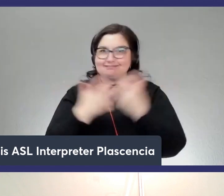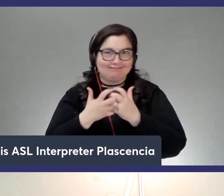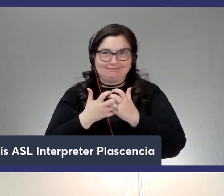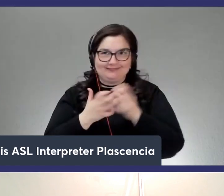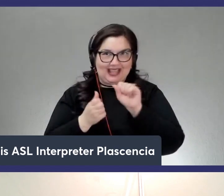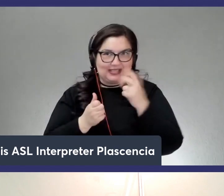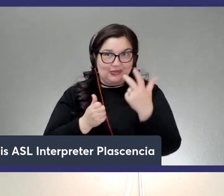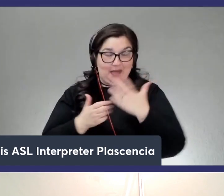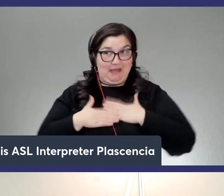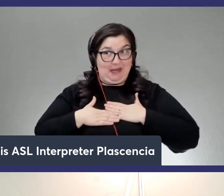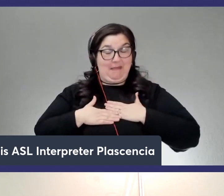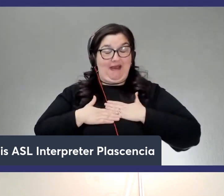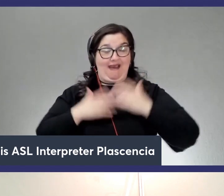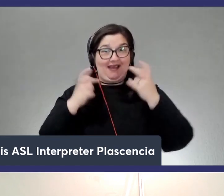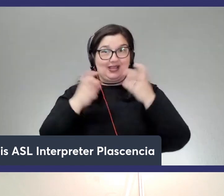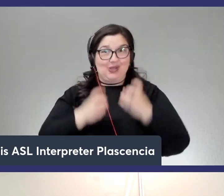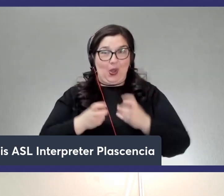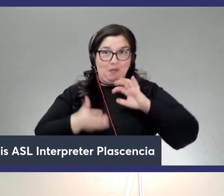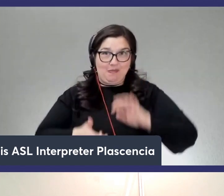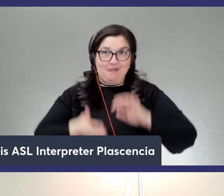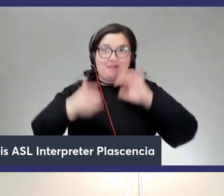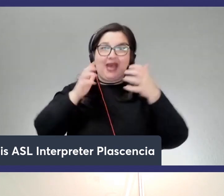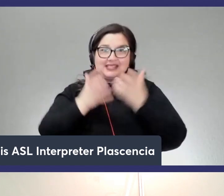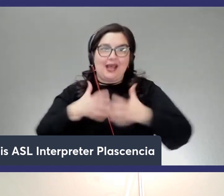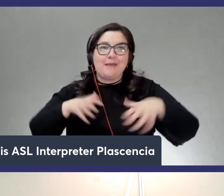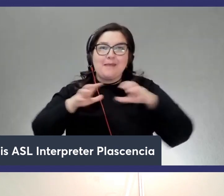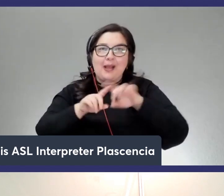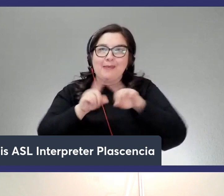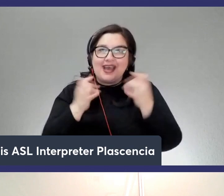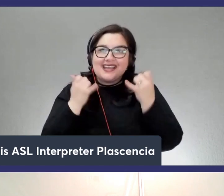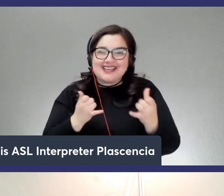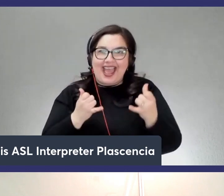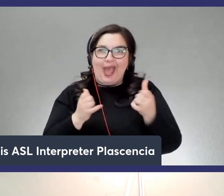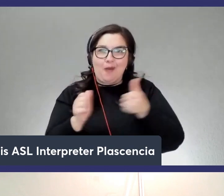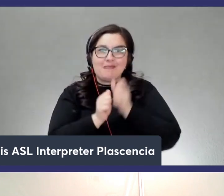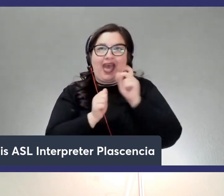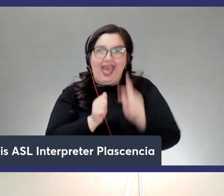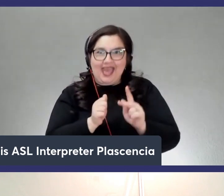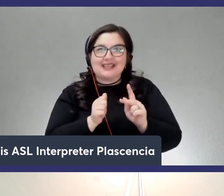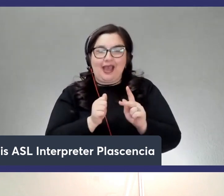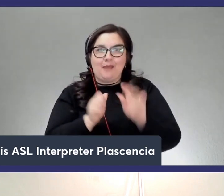of that bucket, but now I have a point-in-time transfer, backup that I could transfer back to and say,